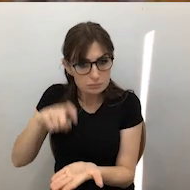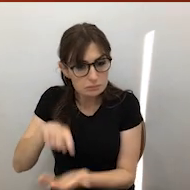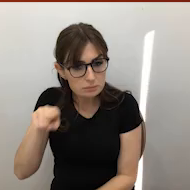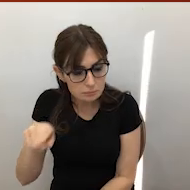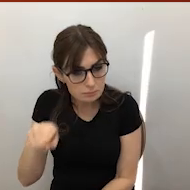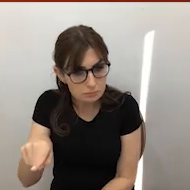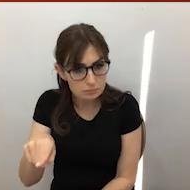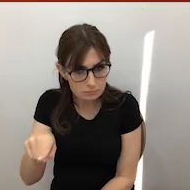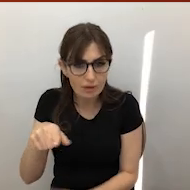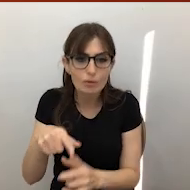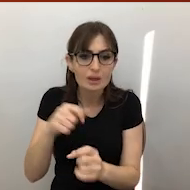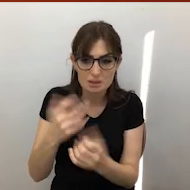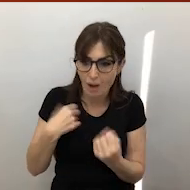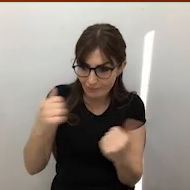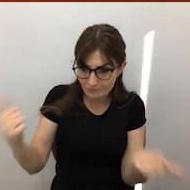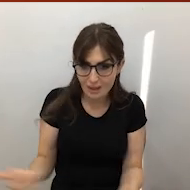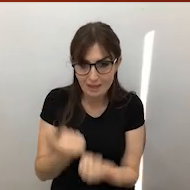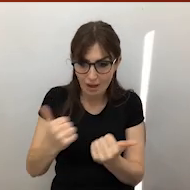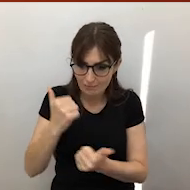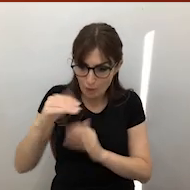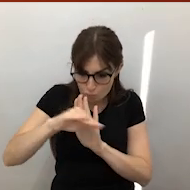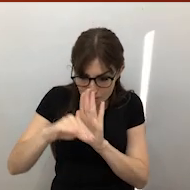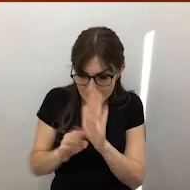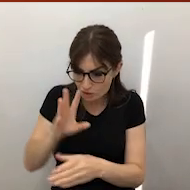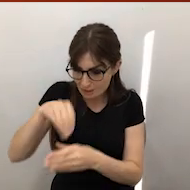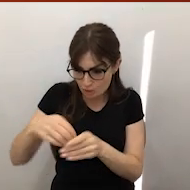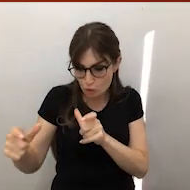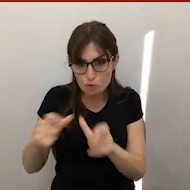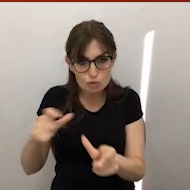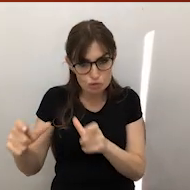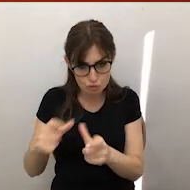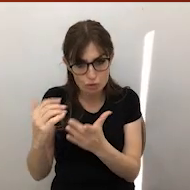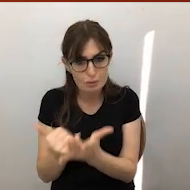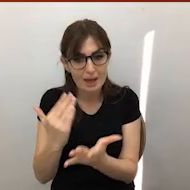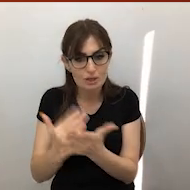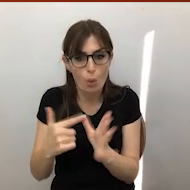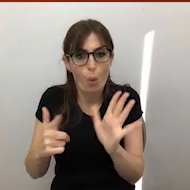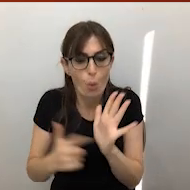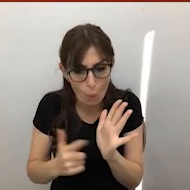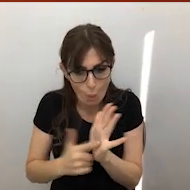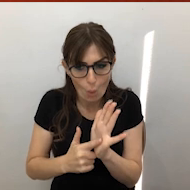For example, do we have adequate procedures and internal controls to ensure that all amounts due